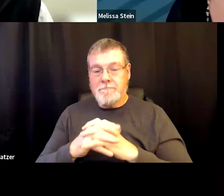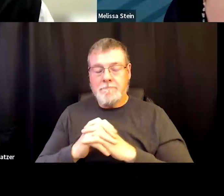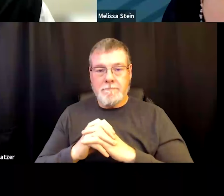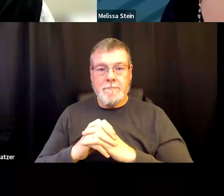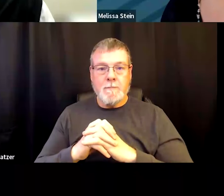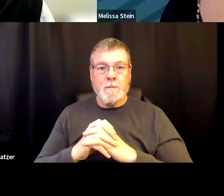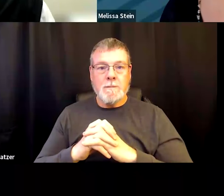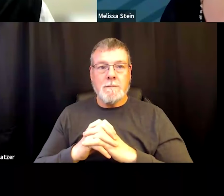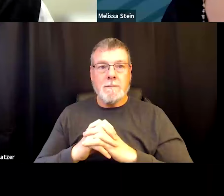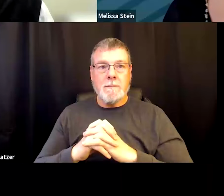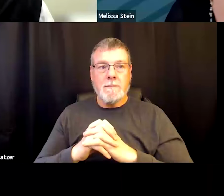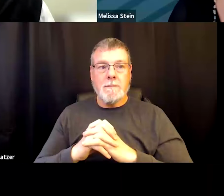And that truly is invaluable.